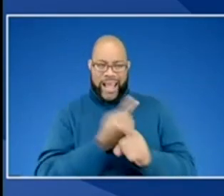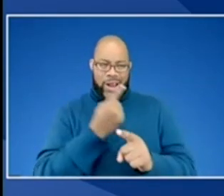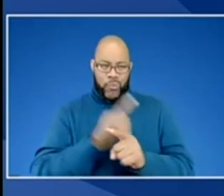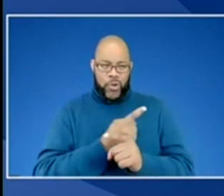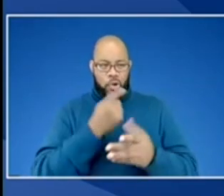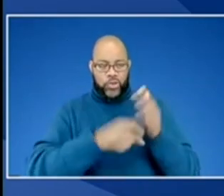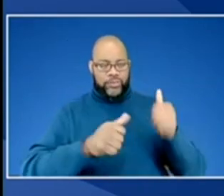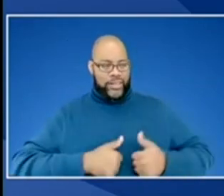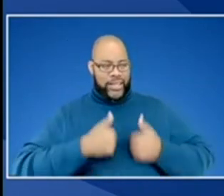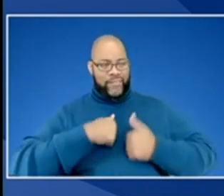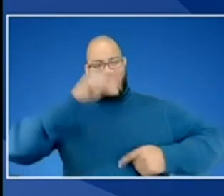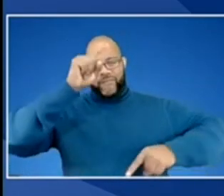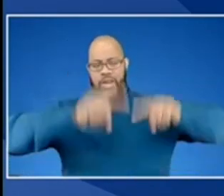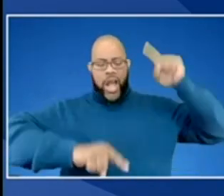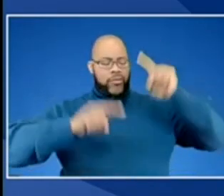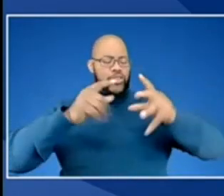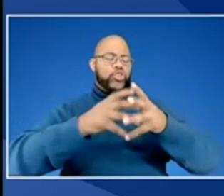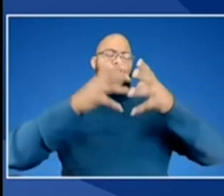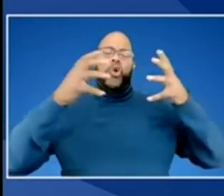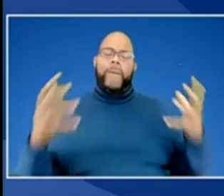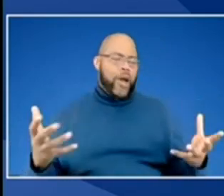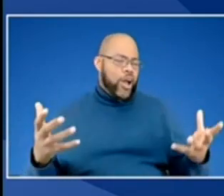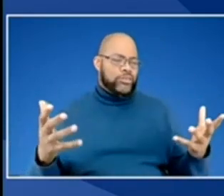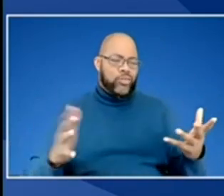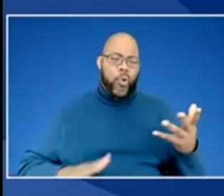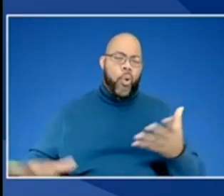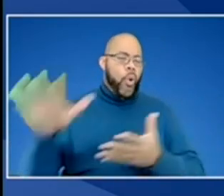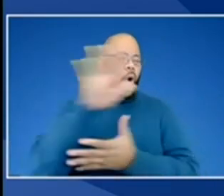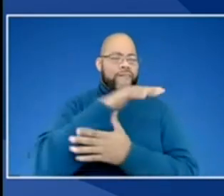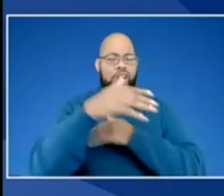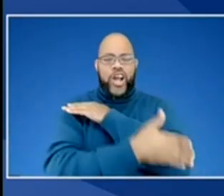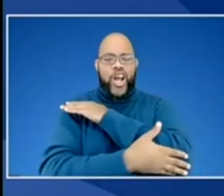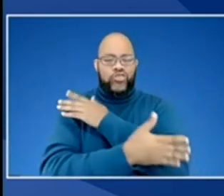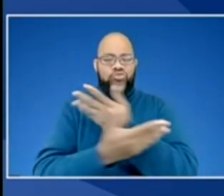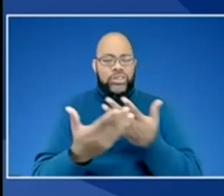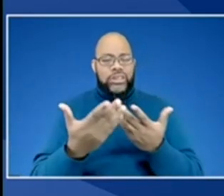varies so greatly across the country. You know, I'm looking at the data right